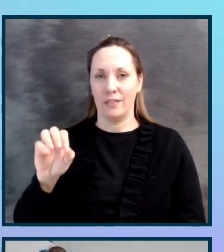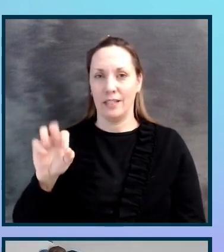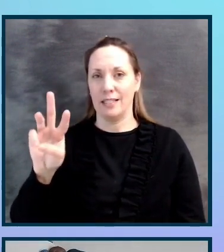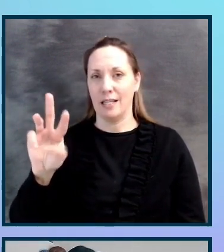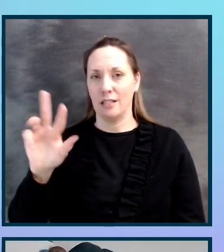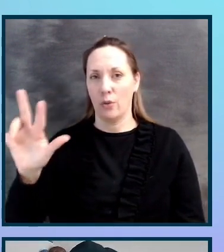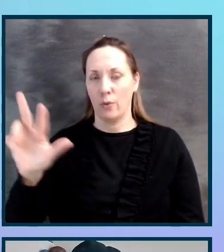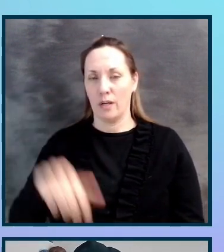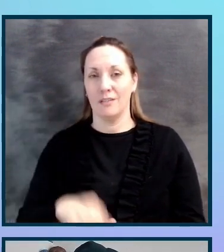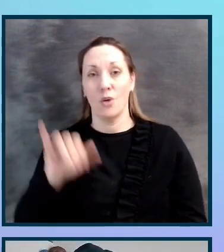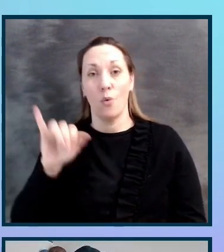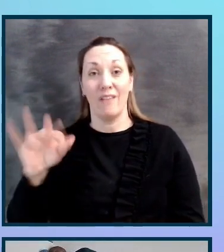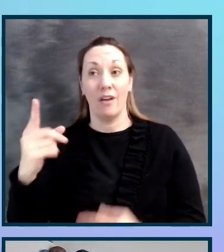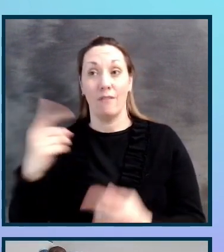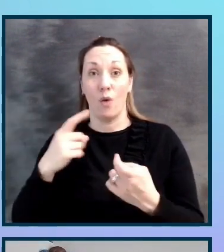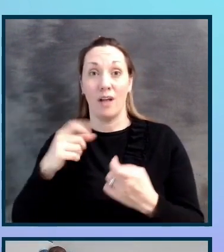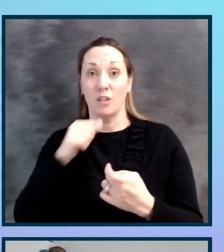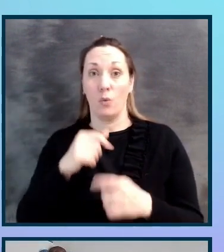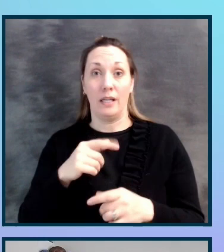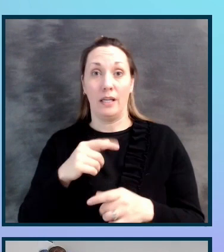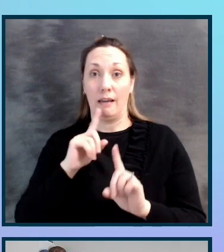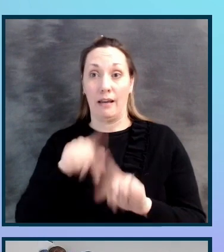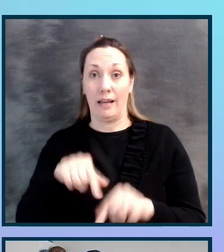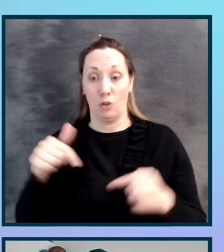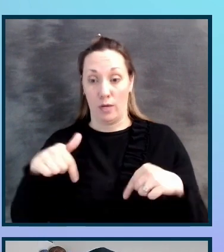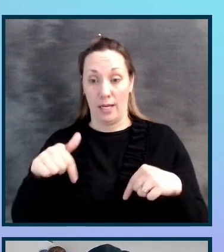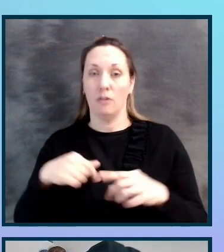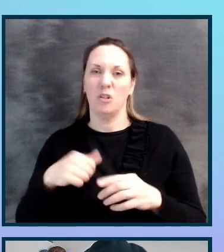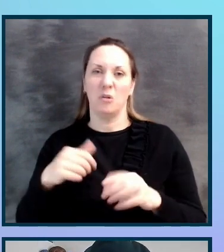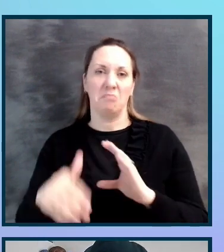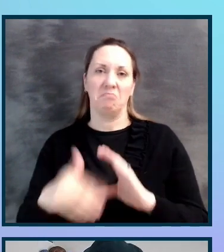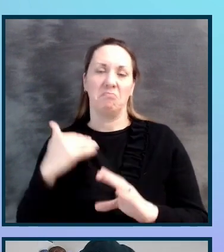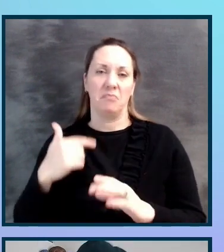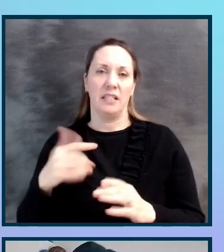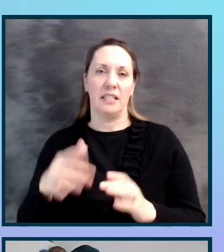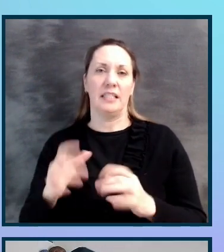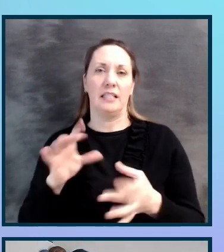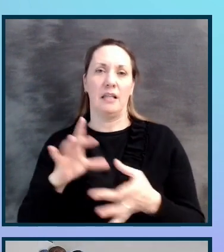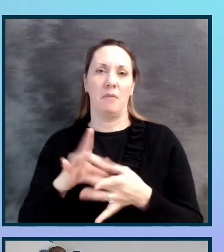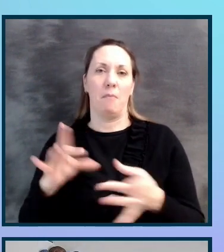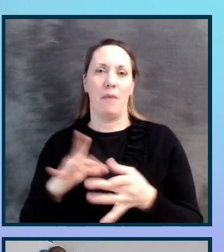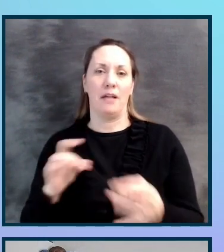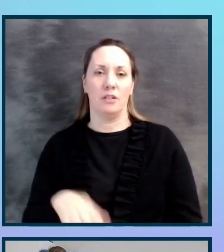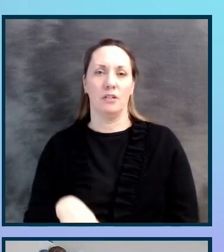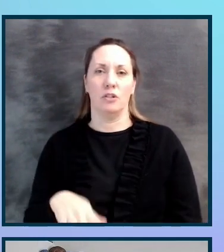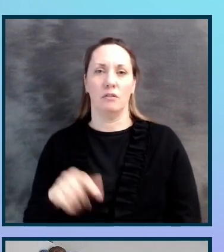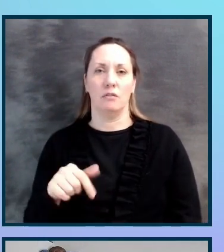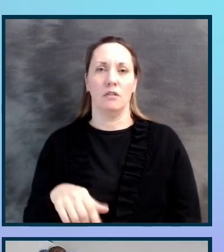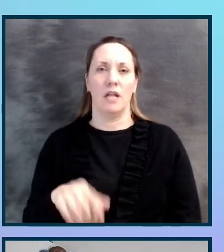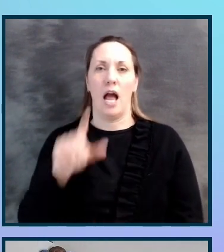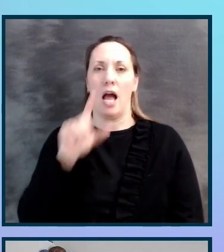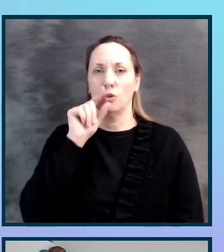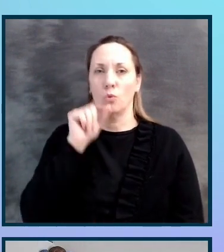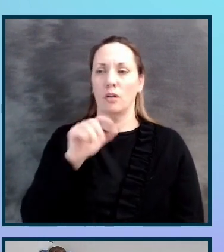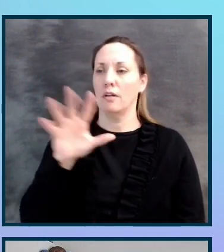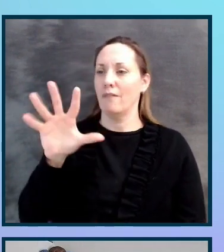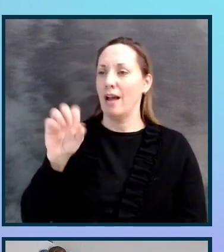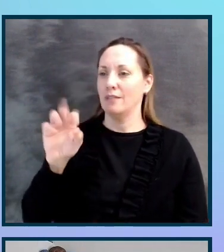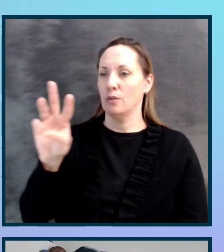So if you have questions that we don't answer on here too, you can shoot them to me as well on Twitter. That's 5063. 5063, yes. - Yeah.